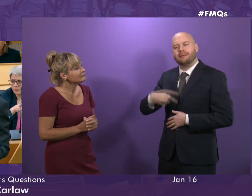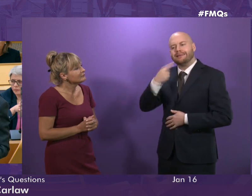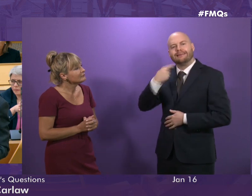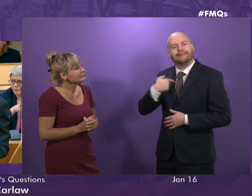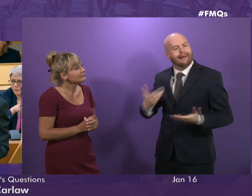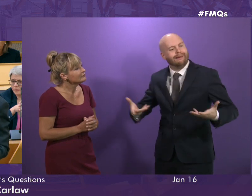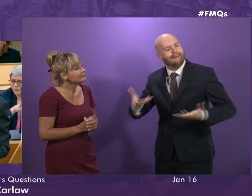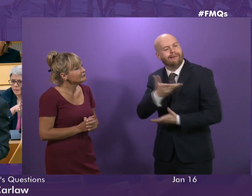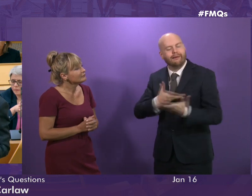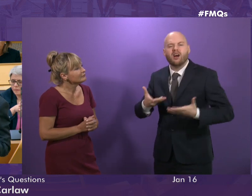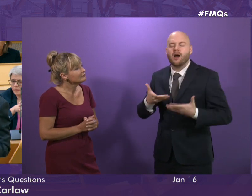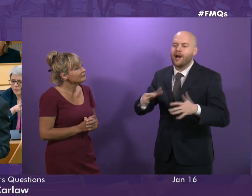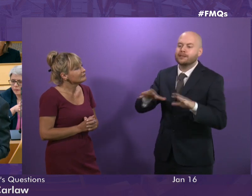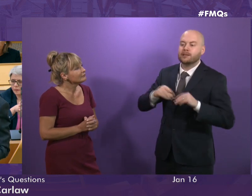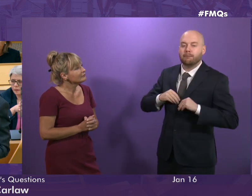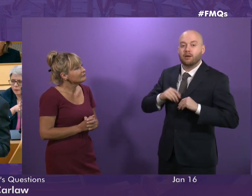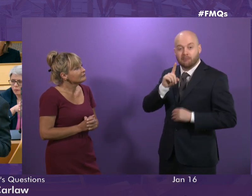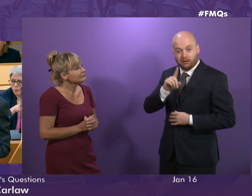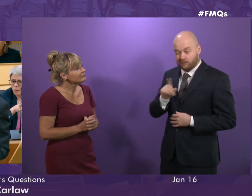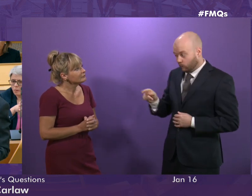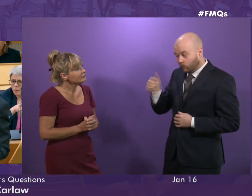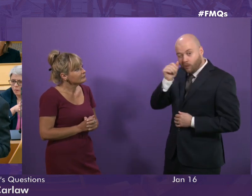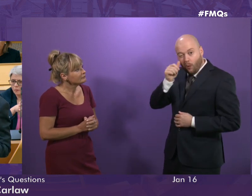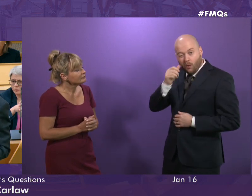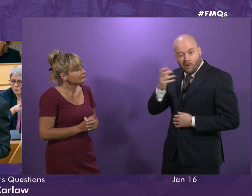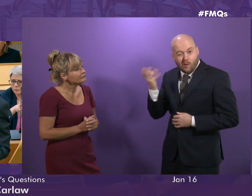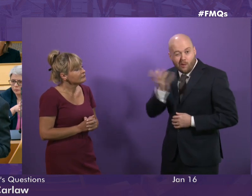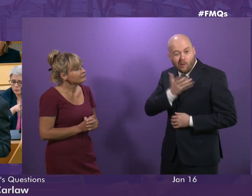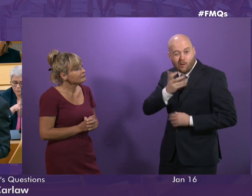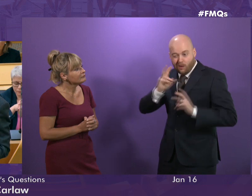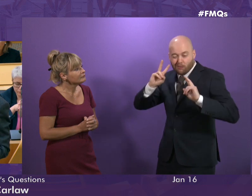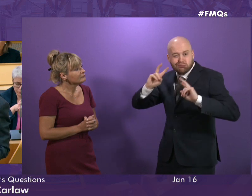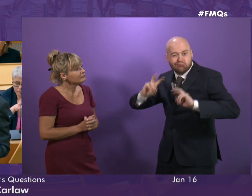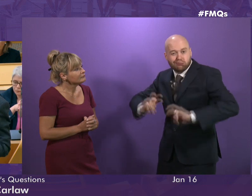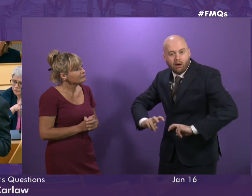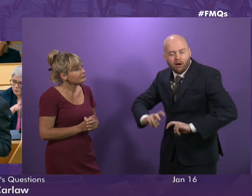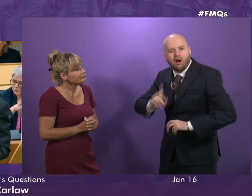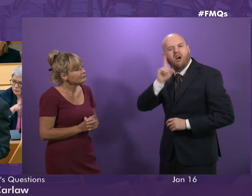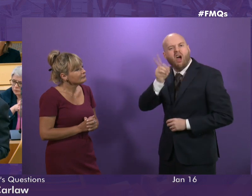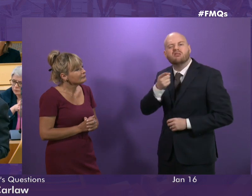of the inquiry that has to take place must go beyond simply accepting that some things